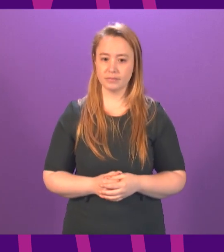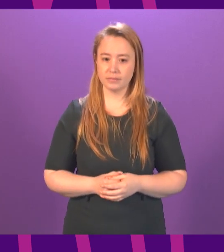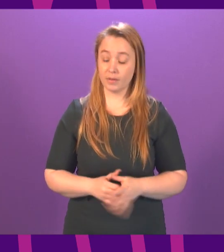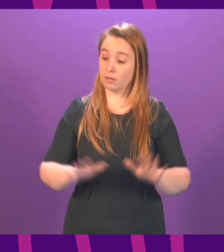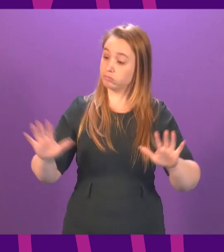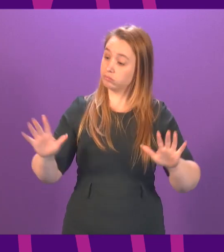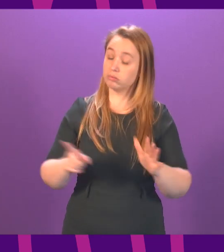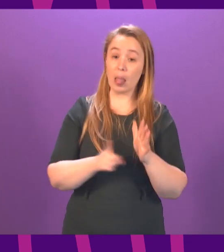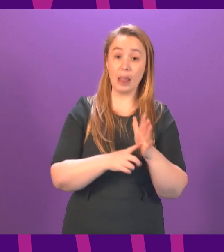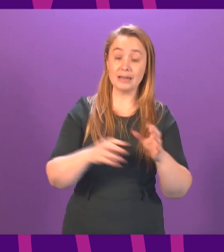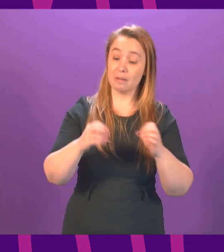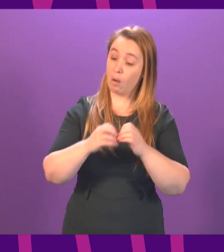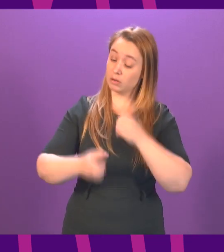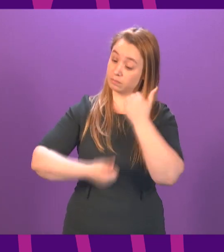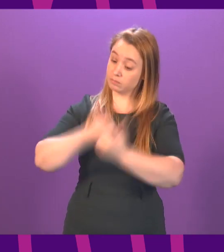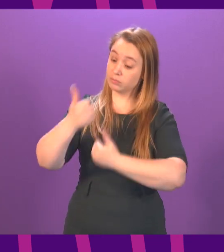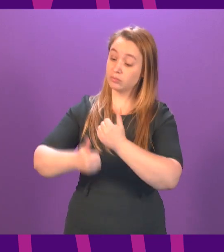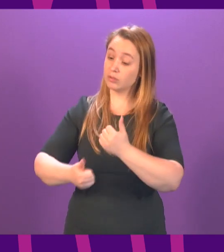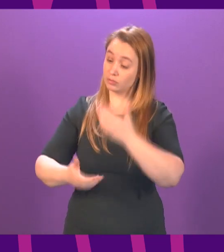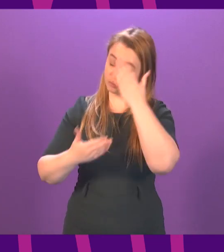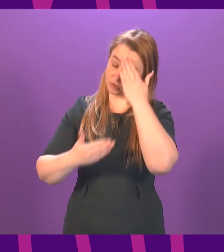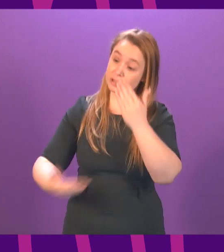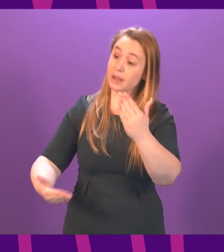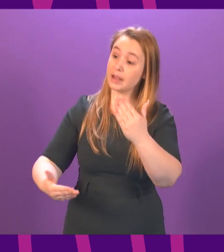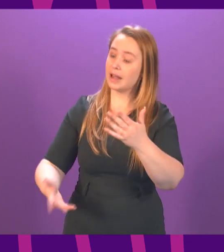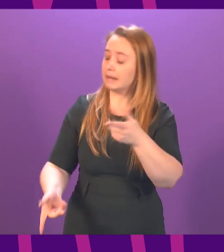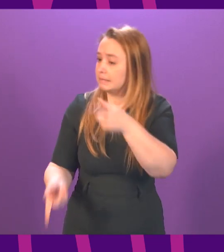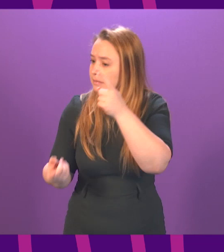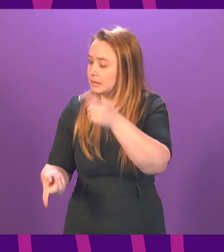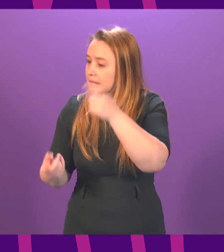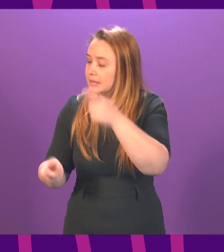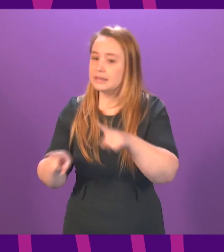Linda Bauld, and I listen to her very closely, as I do to Professor Sridhar, because they not only